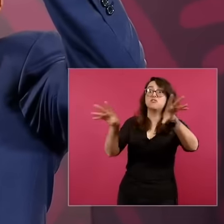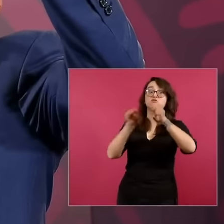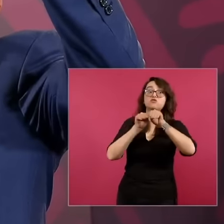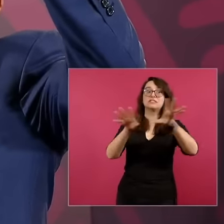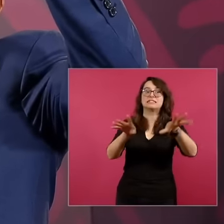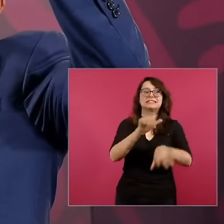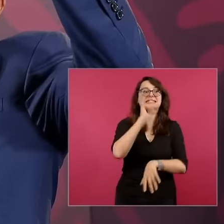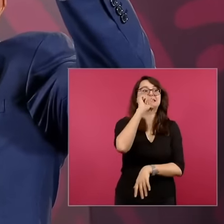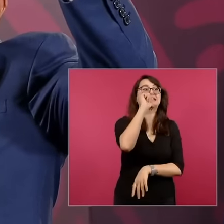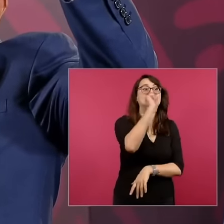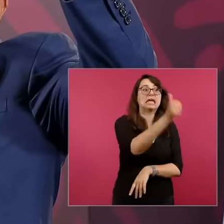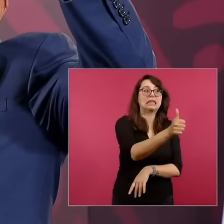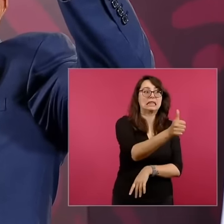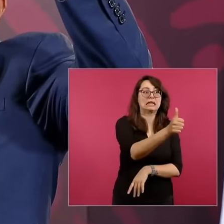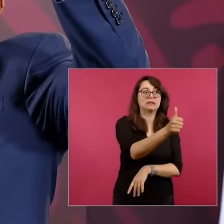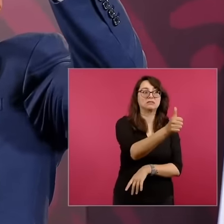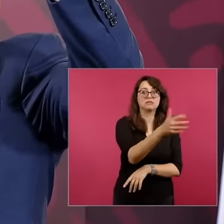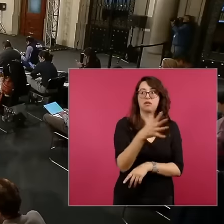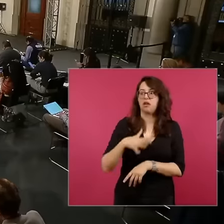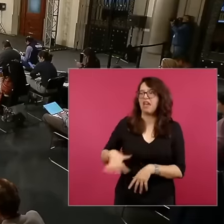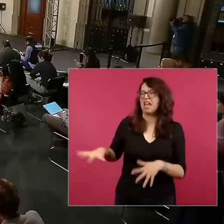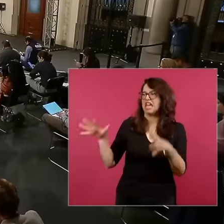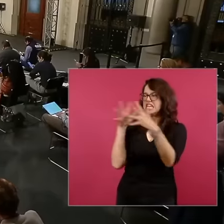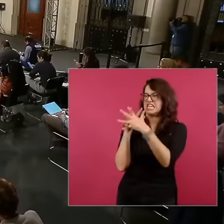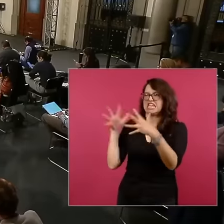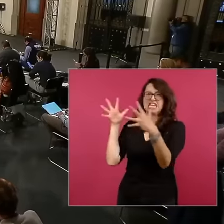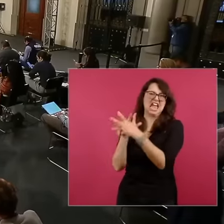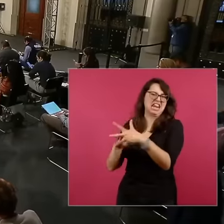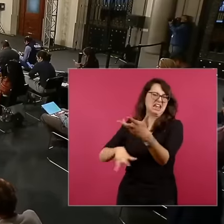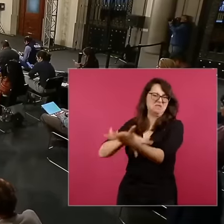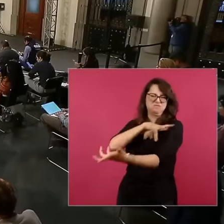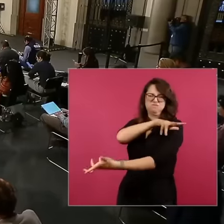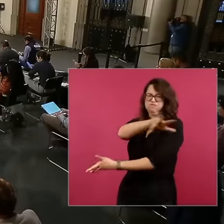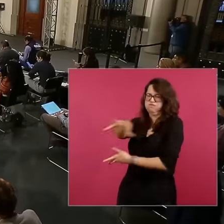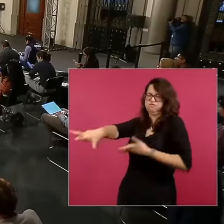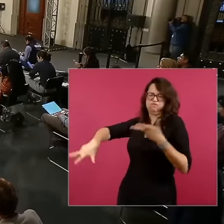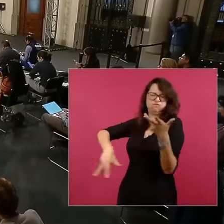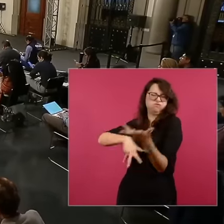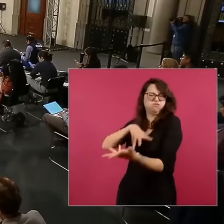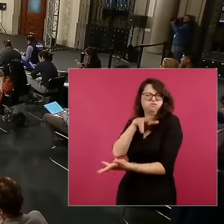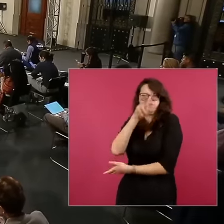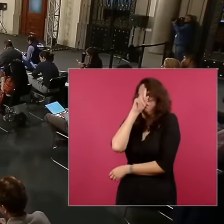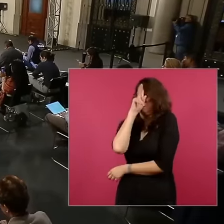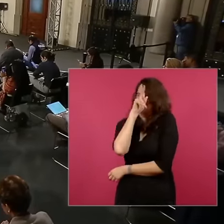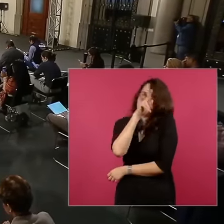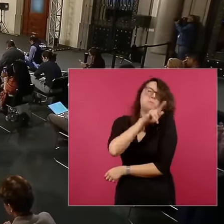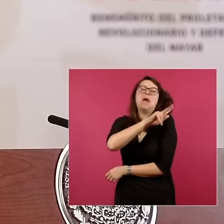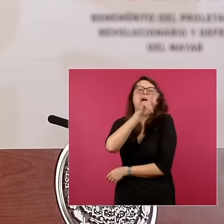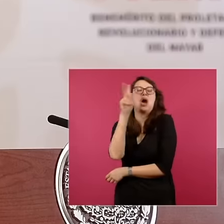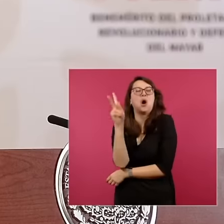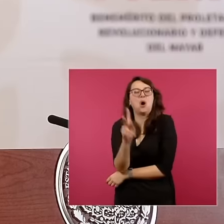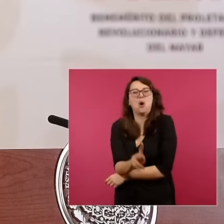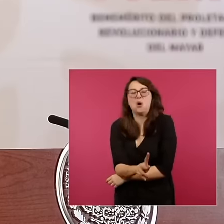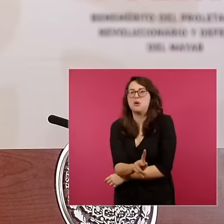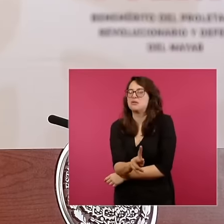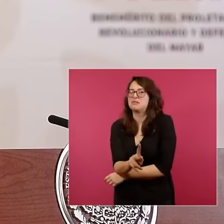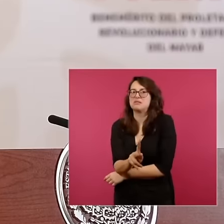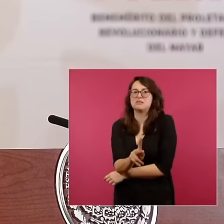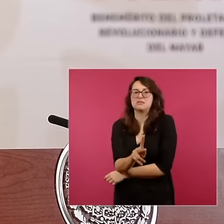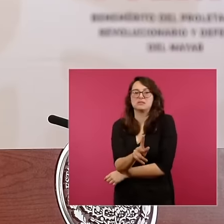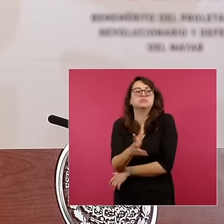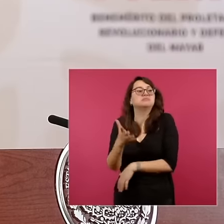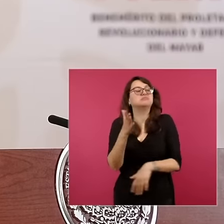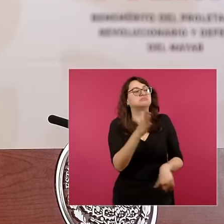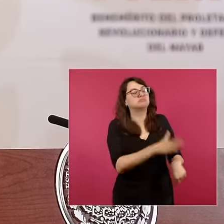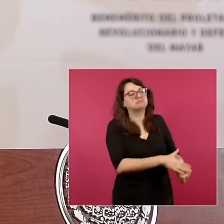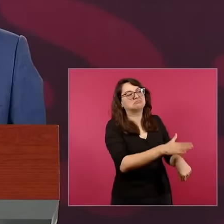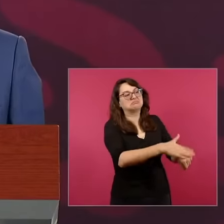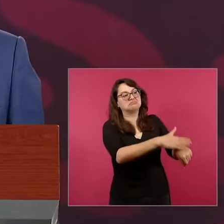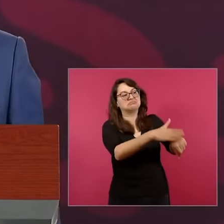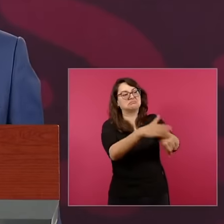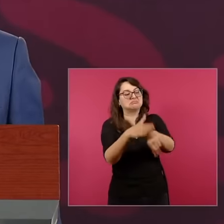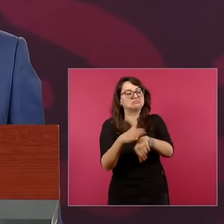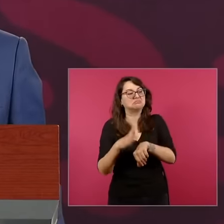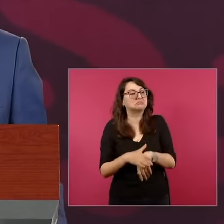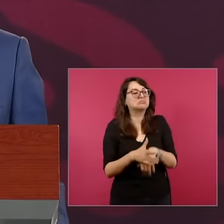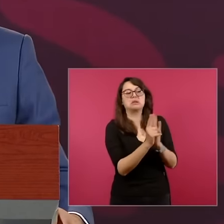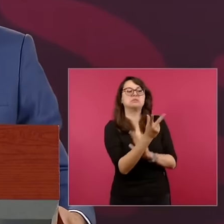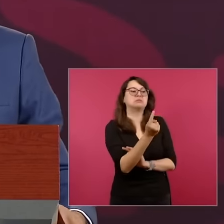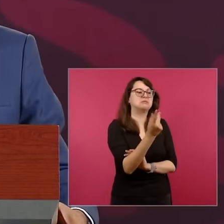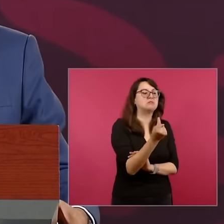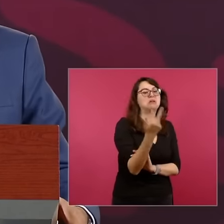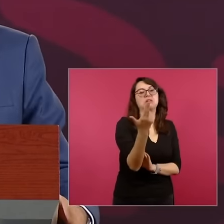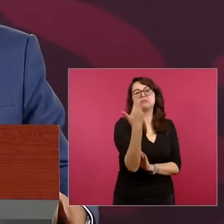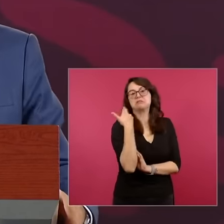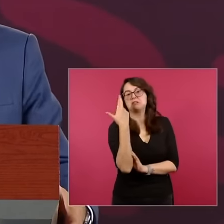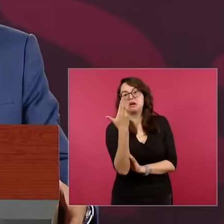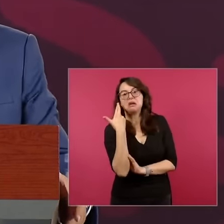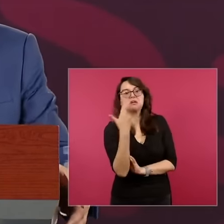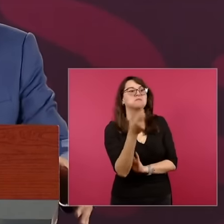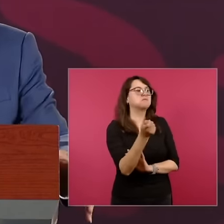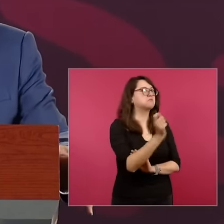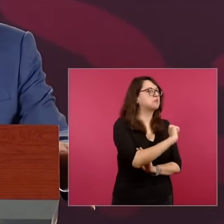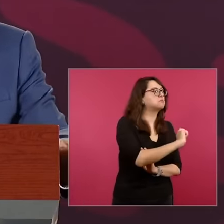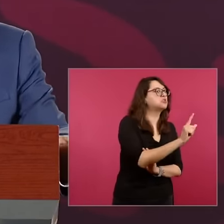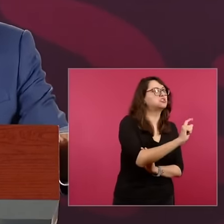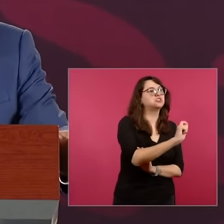and then they called them all owners of means of manipulation, famous drivers